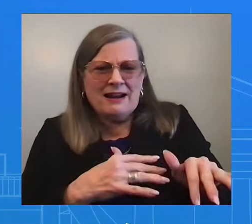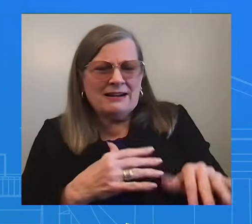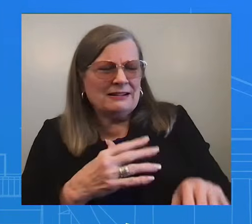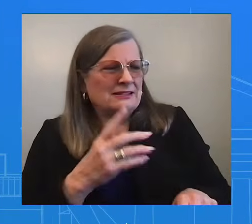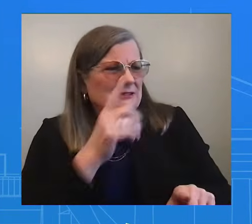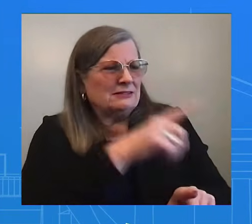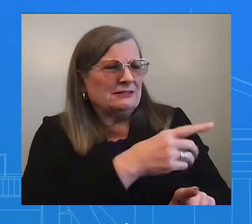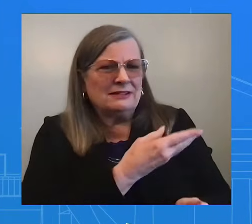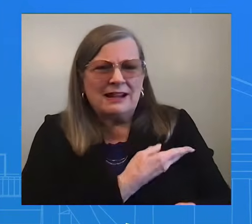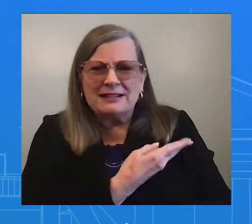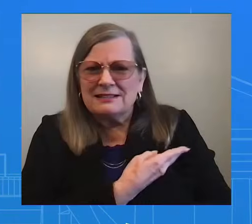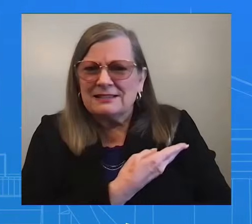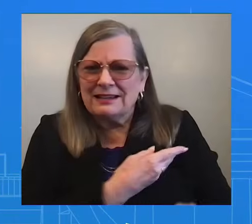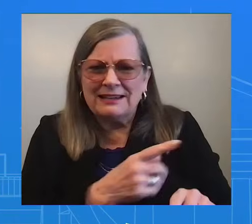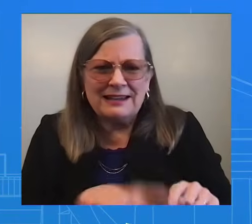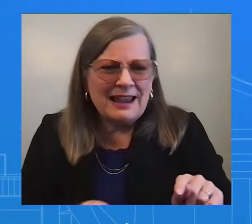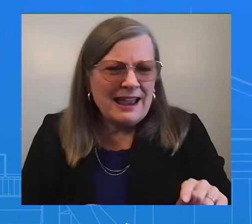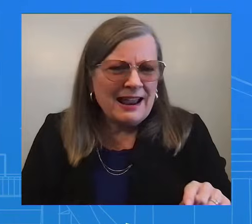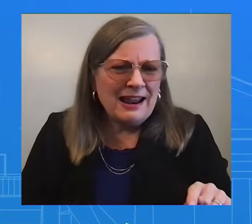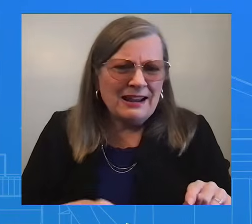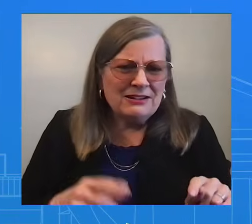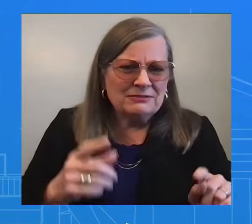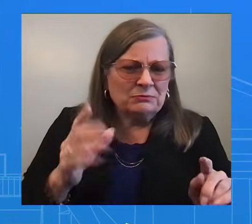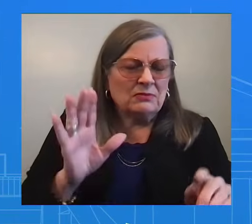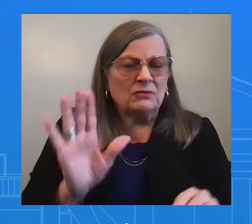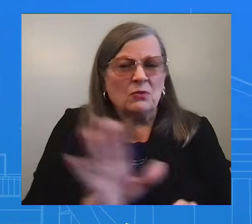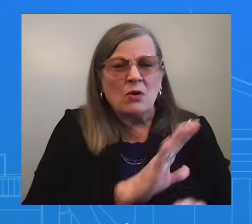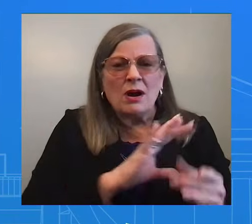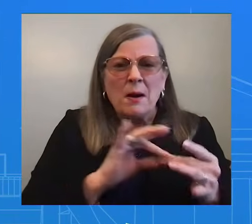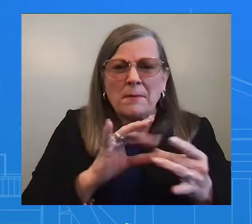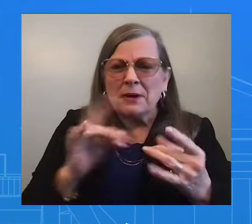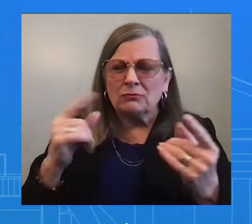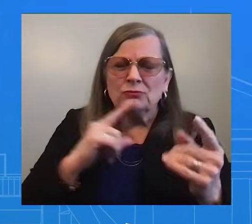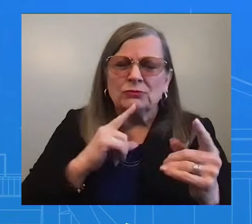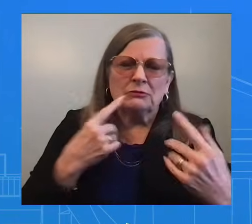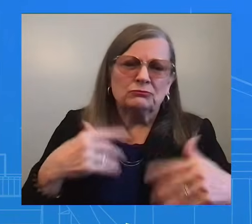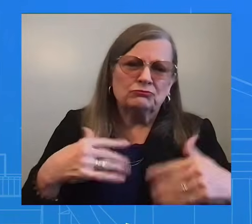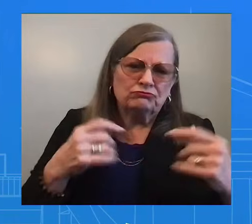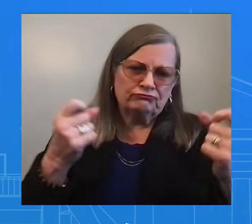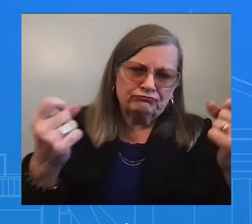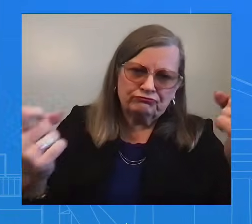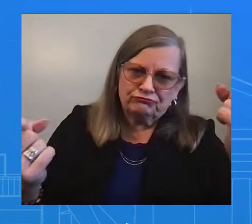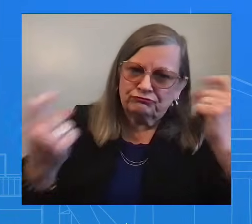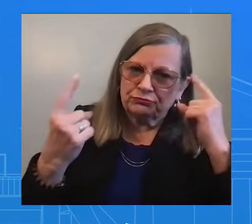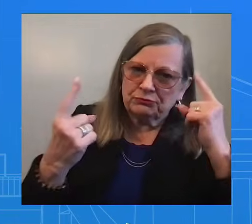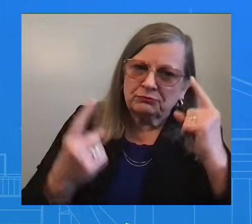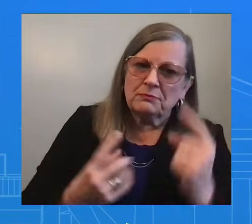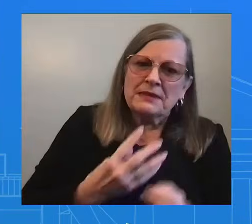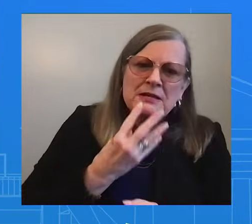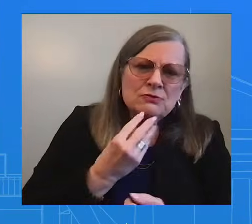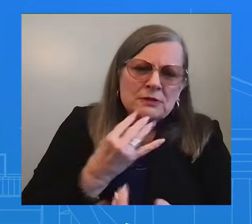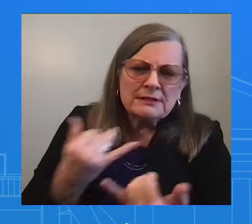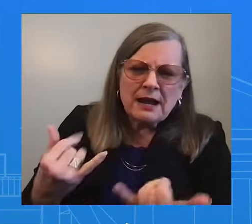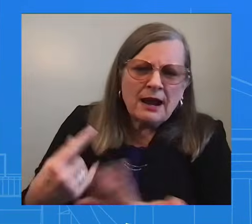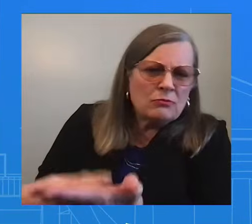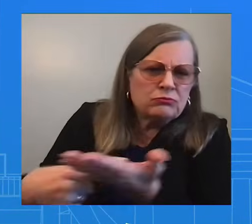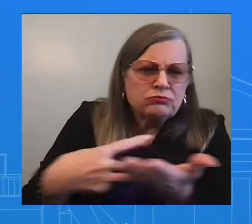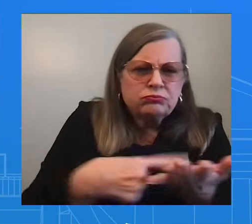I think we'll be in touch with our Israeli counterparts about exactly what that looks like to address your exact concerns. Some of them will go back and there are no homes to go back to.